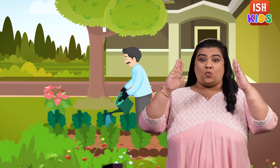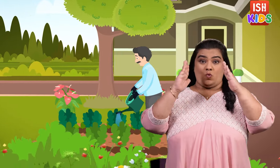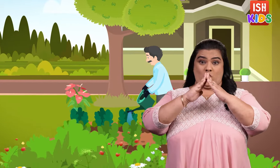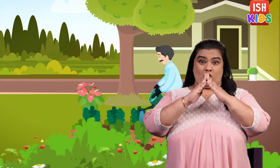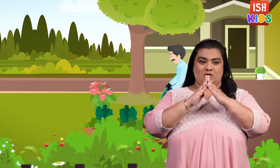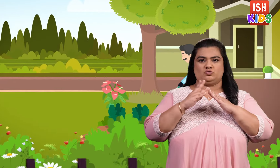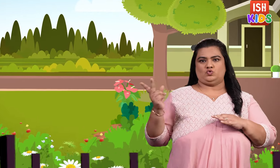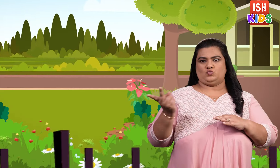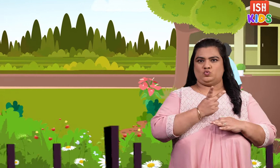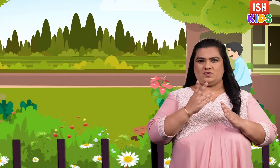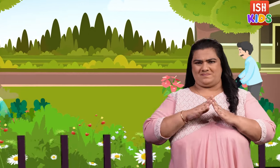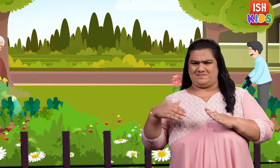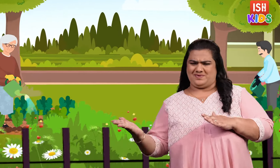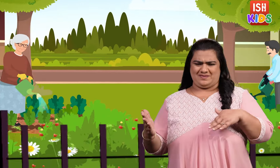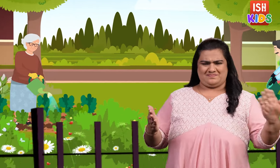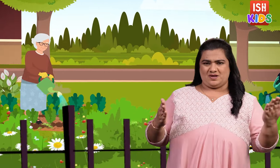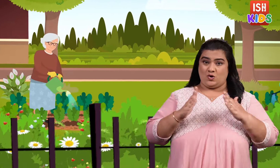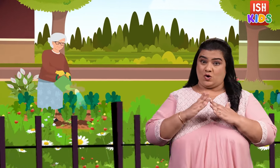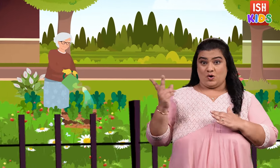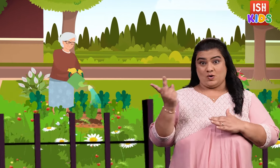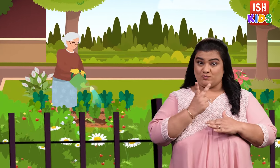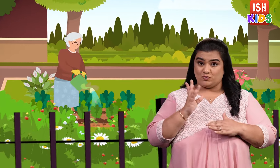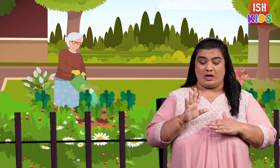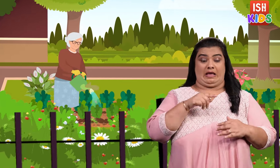Once upon a time, there lived two neighbors with their own garden.